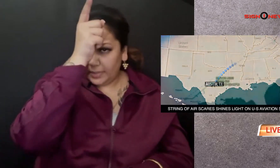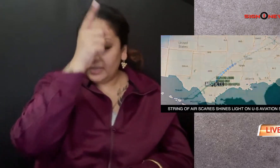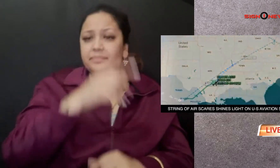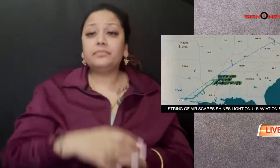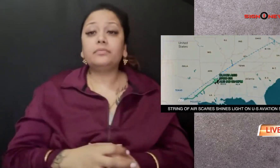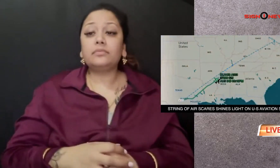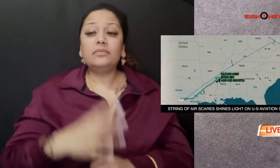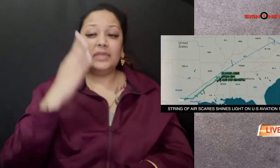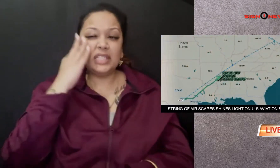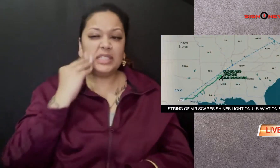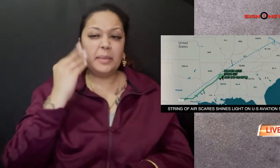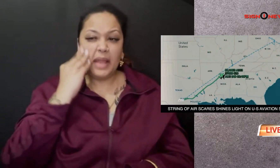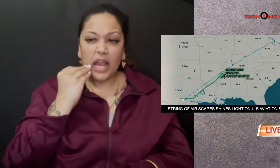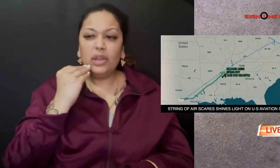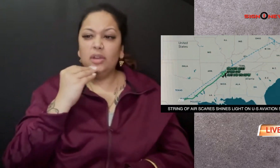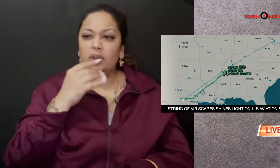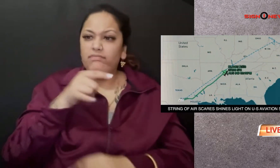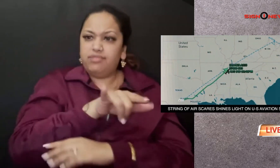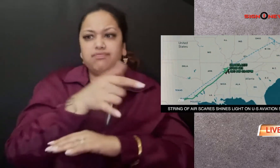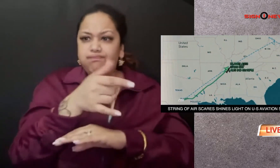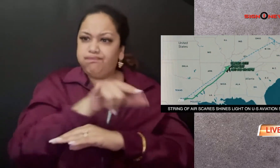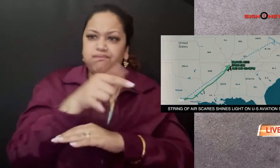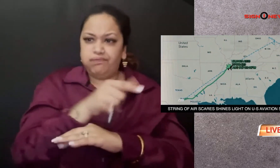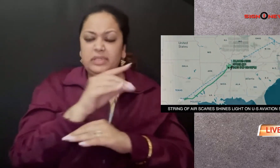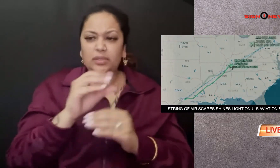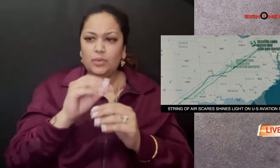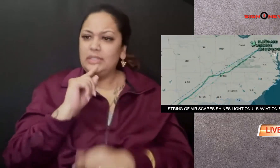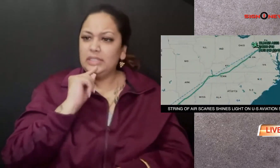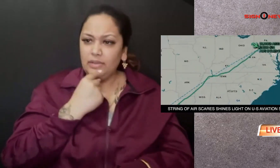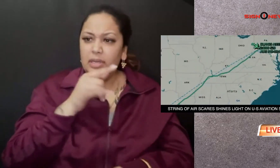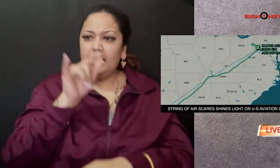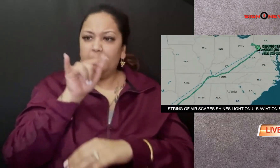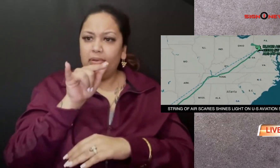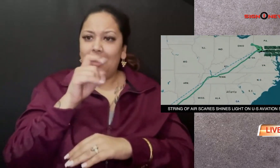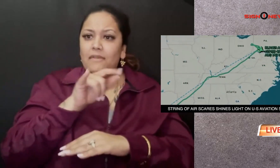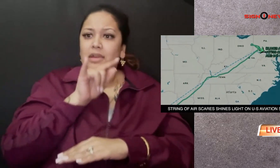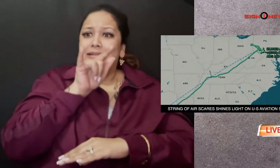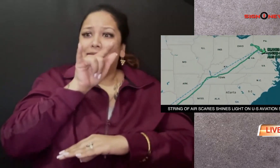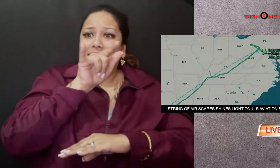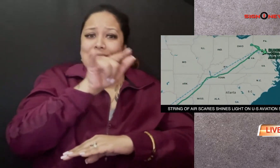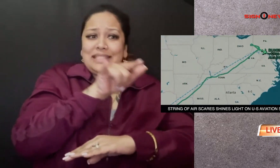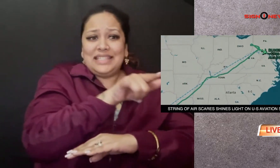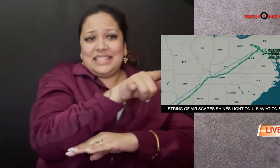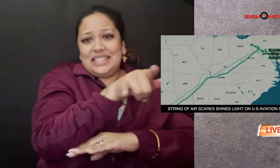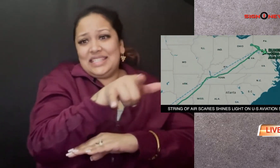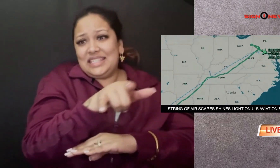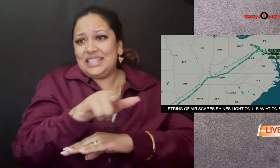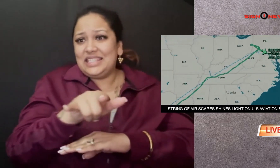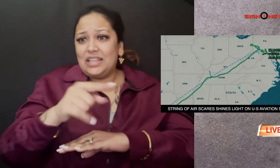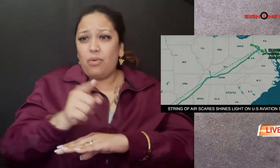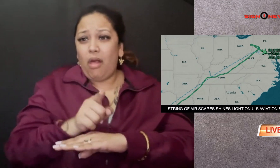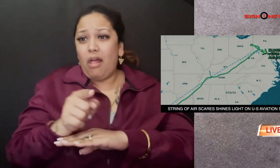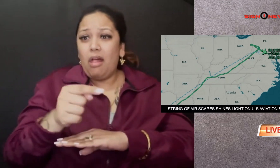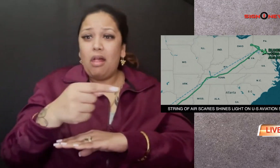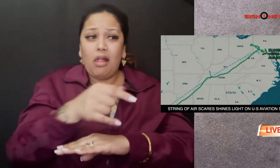experienced turbulence so serious that the plane had to divert to Washington Dulles Airport.